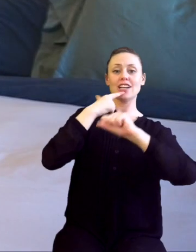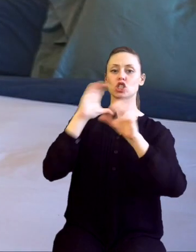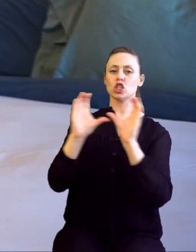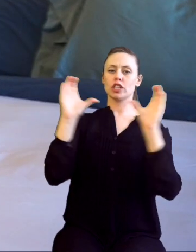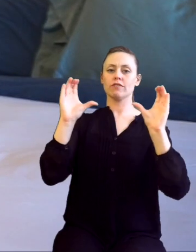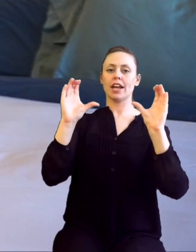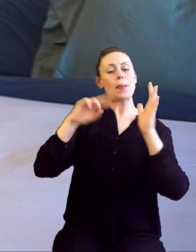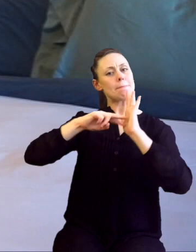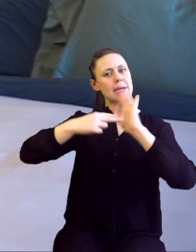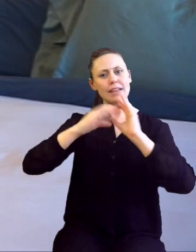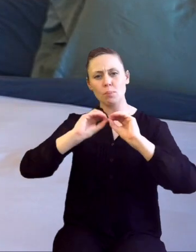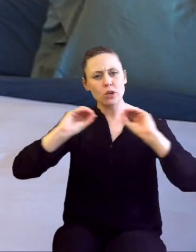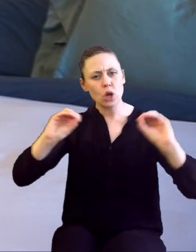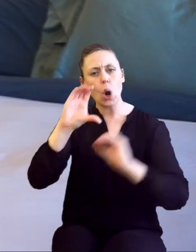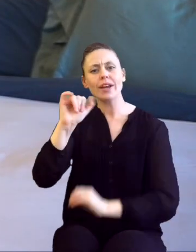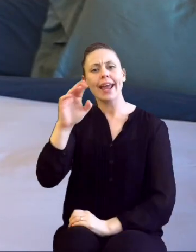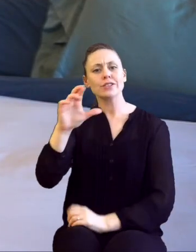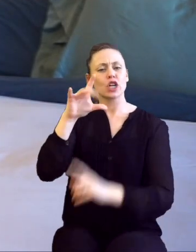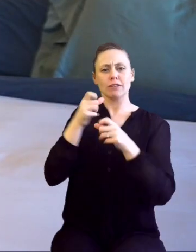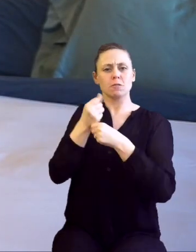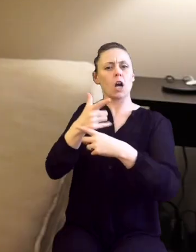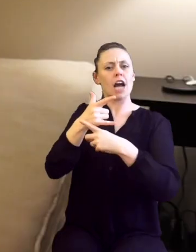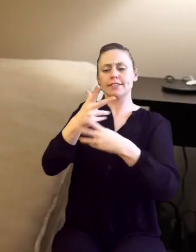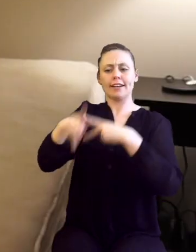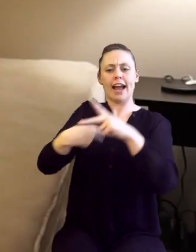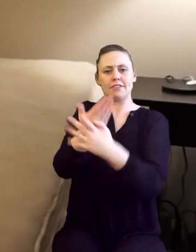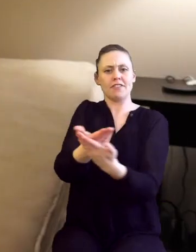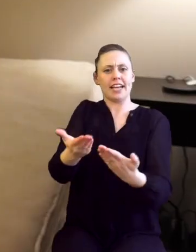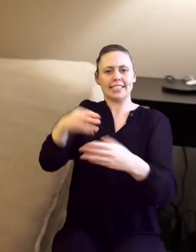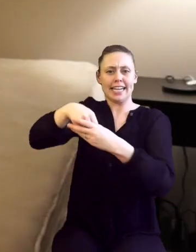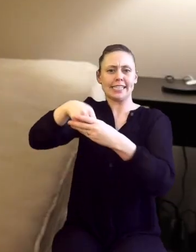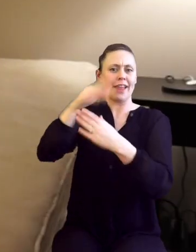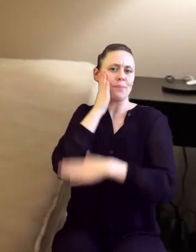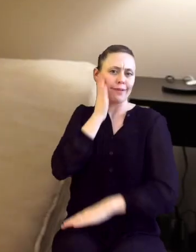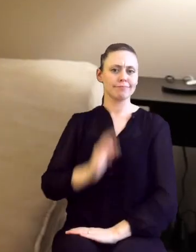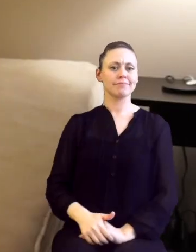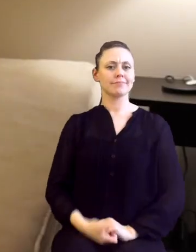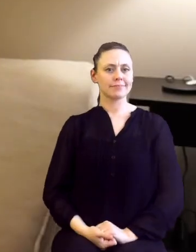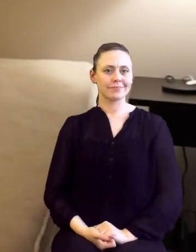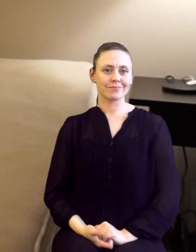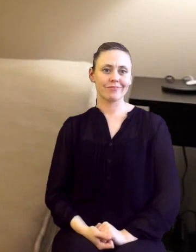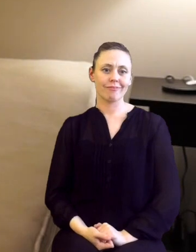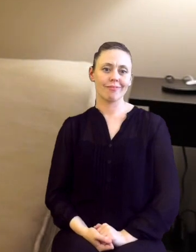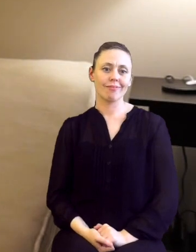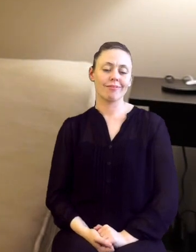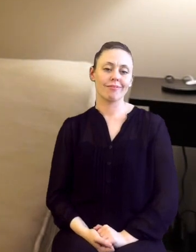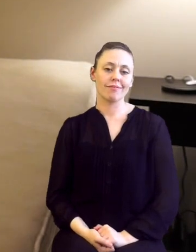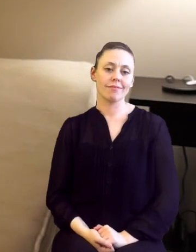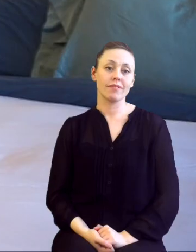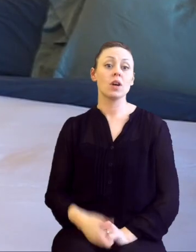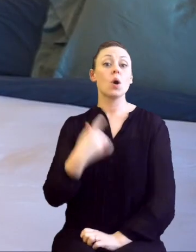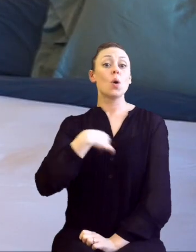means that there won't be any cancer-causing agents used. We love the